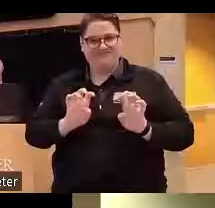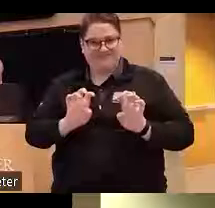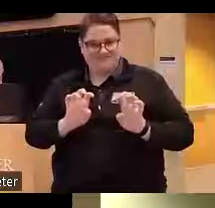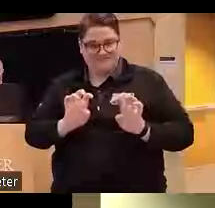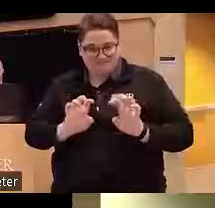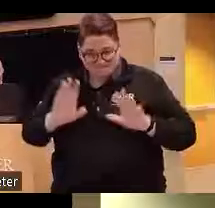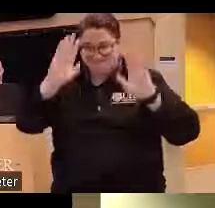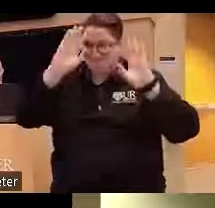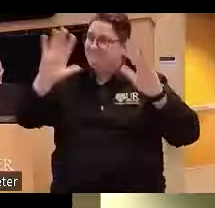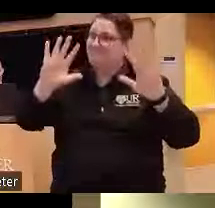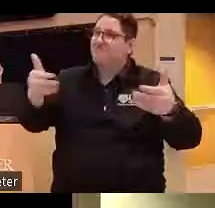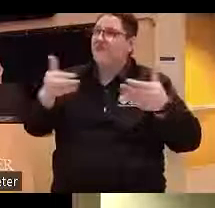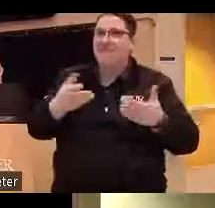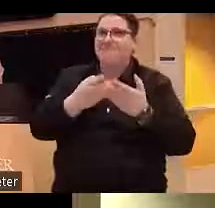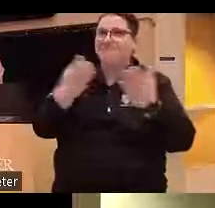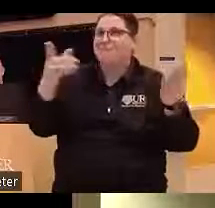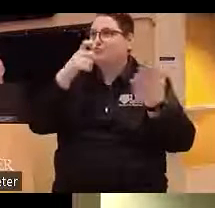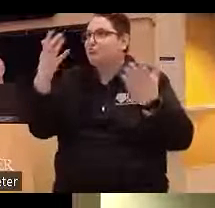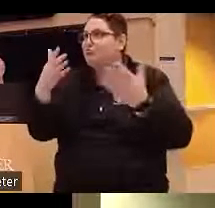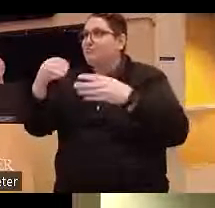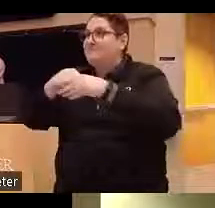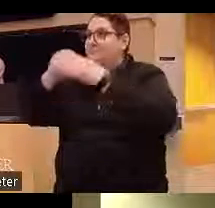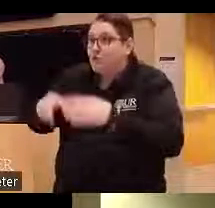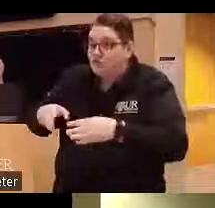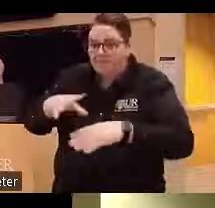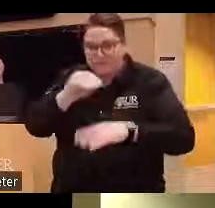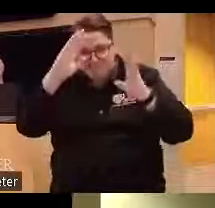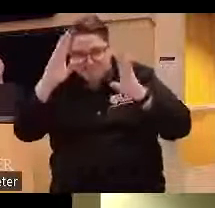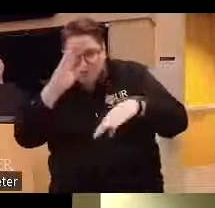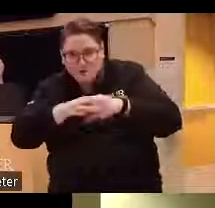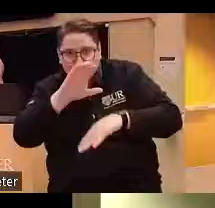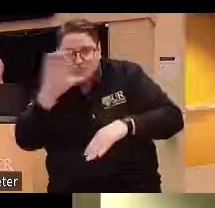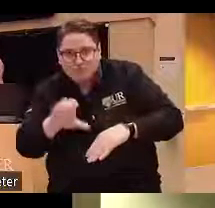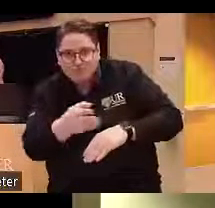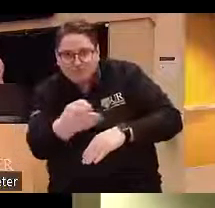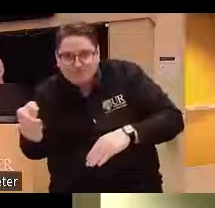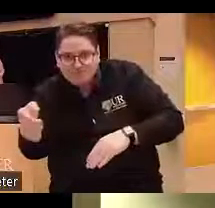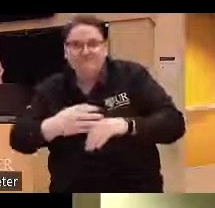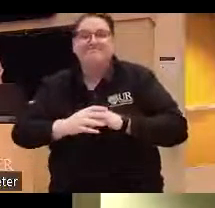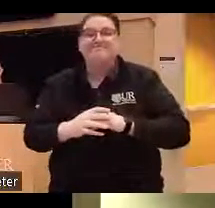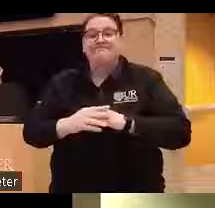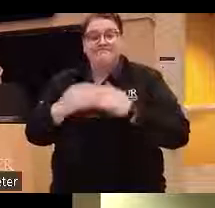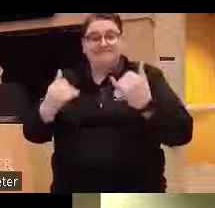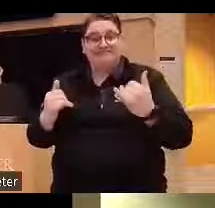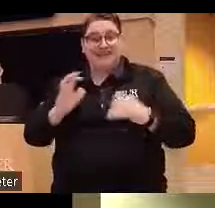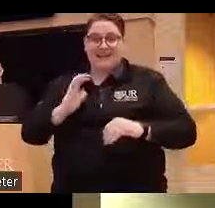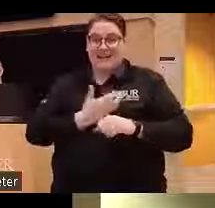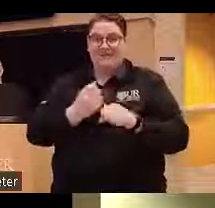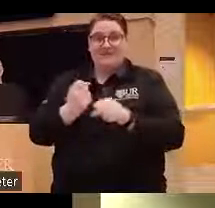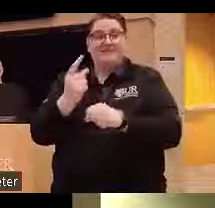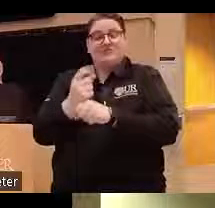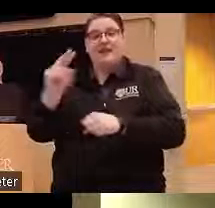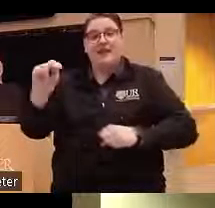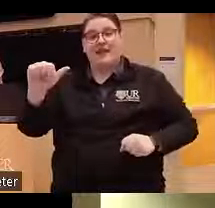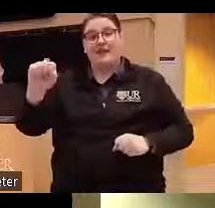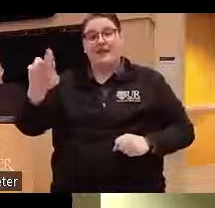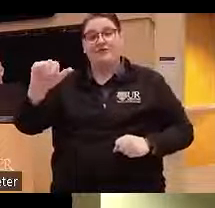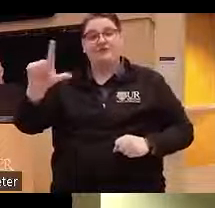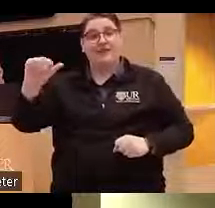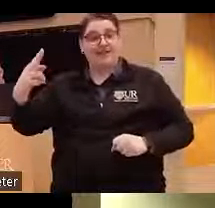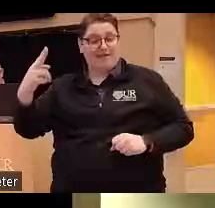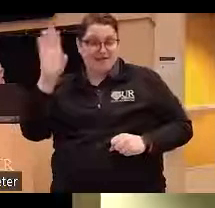uh those of you here in the auditorium and on Zoom uh today is our annual nzala lecture and